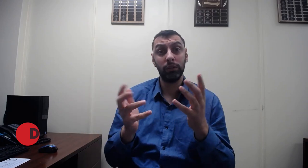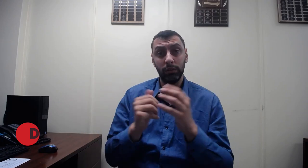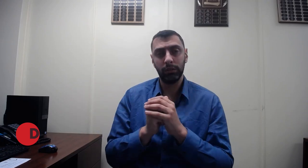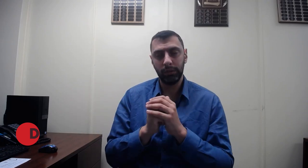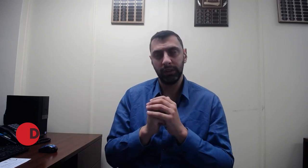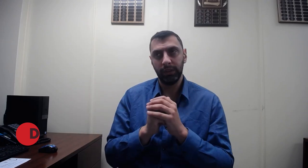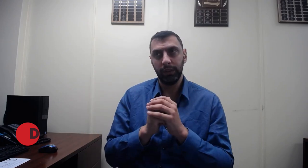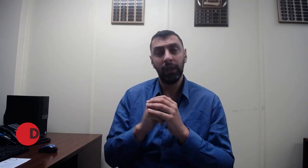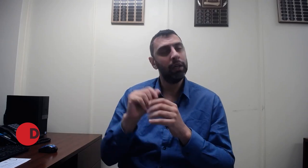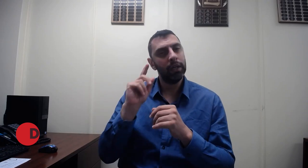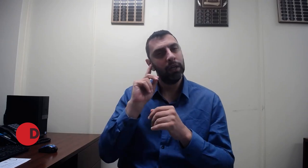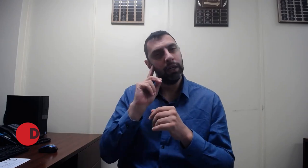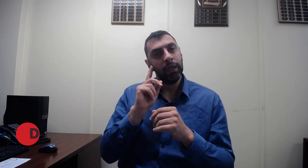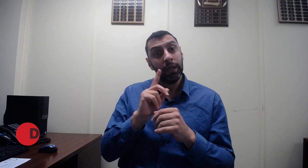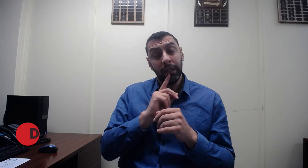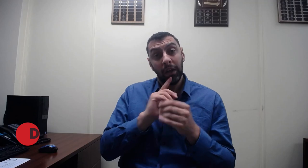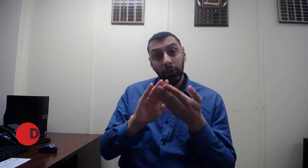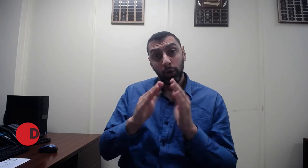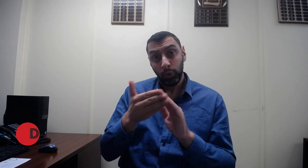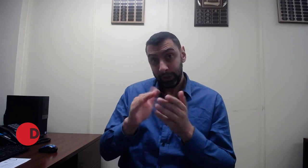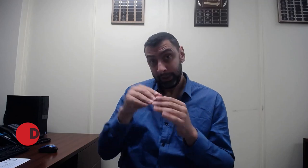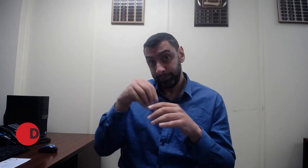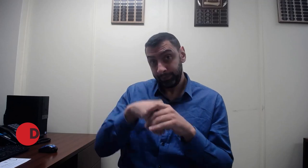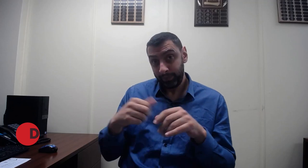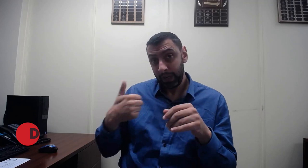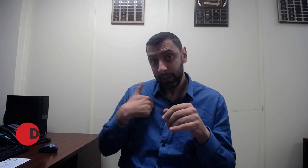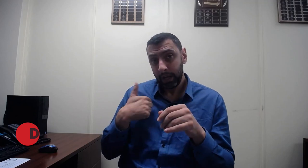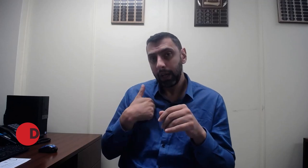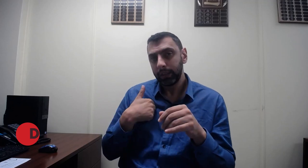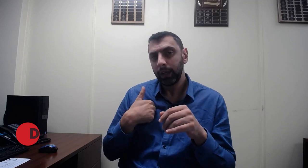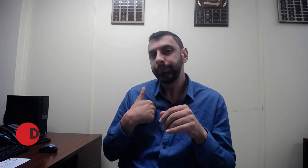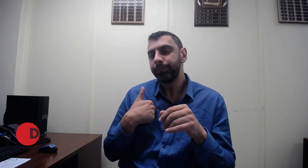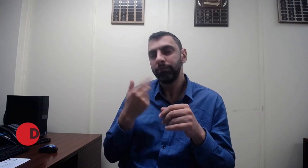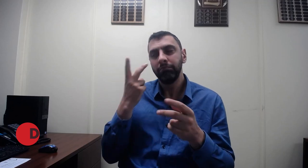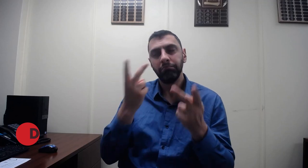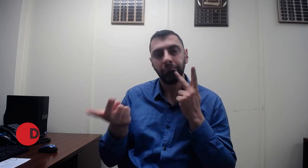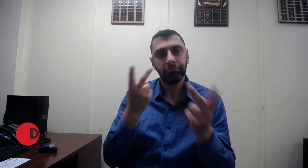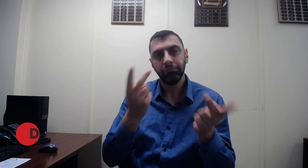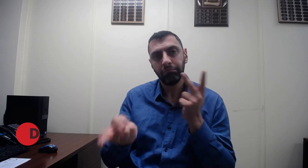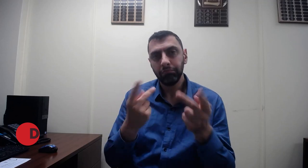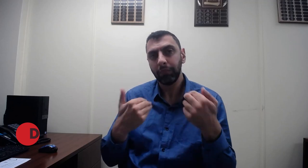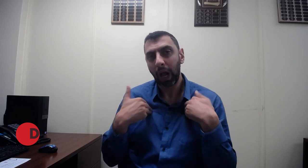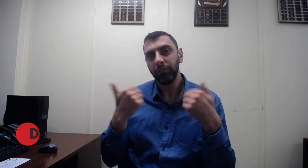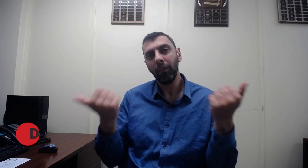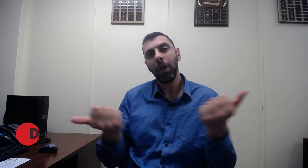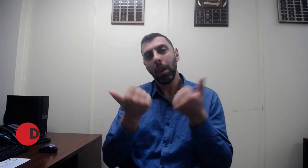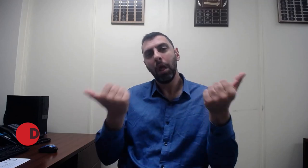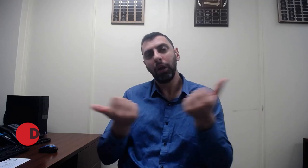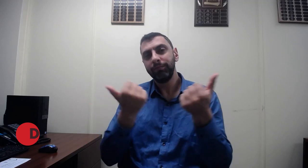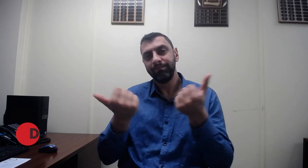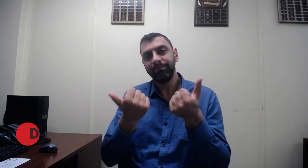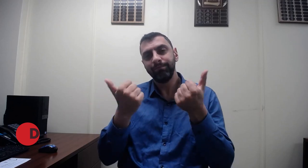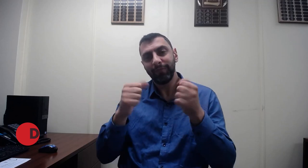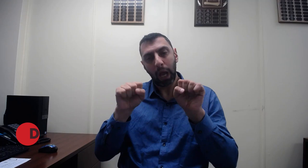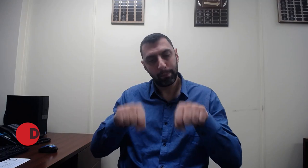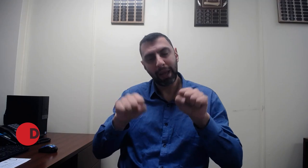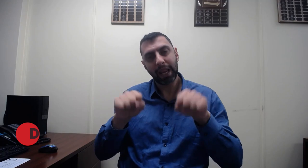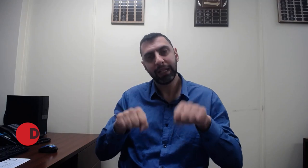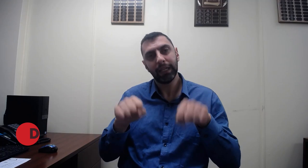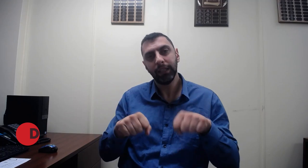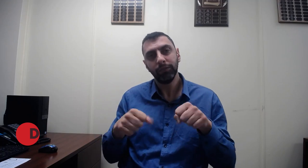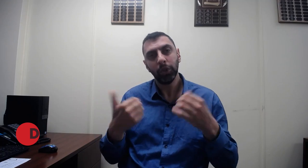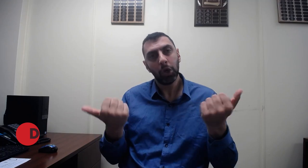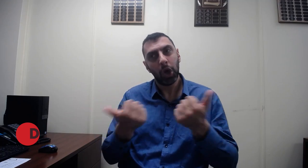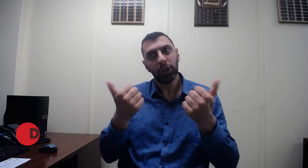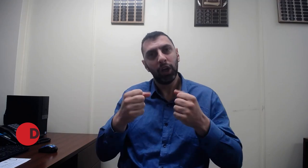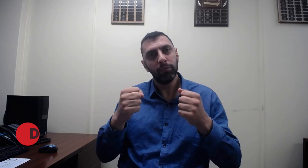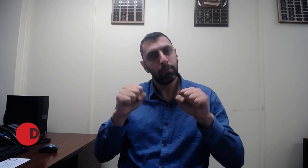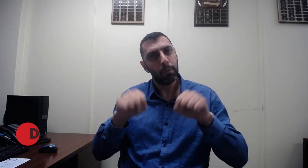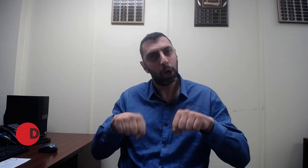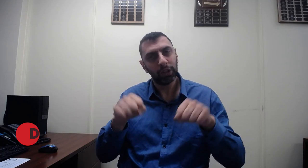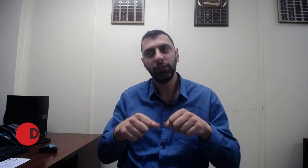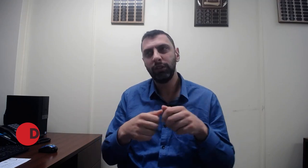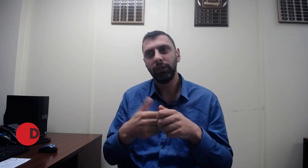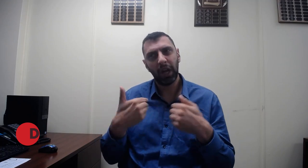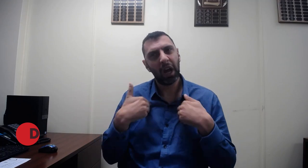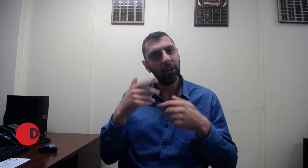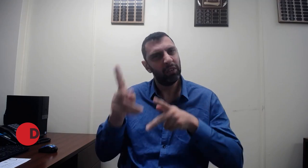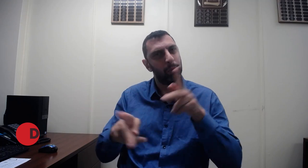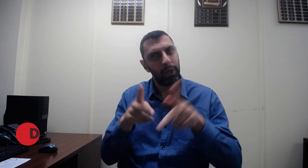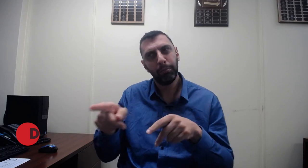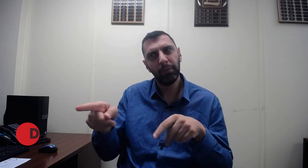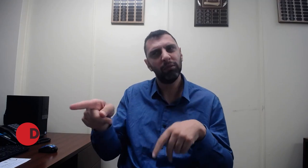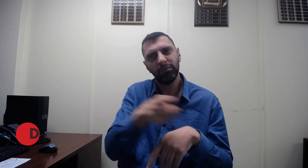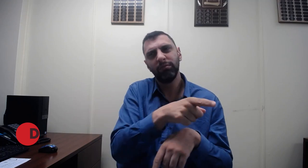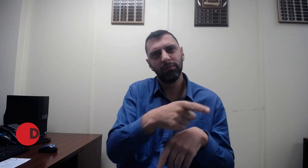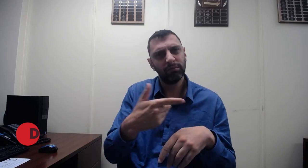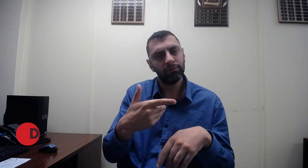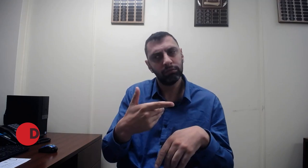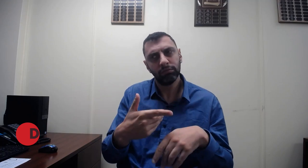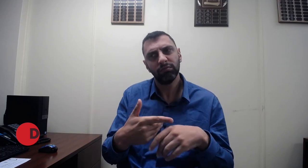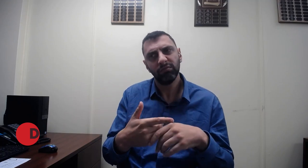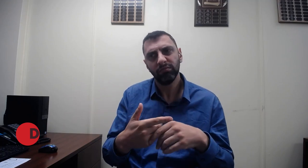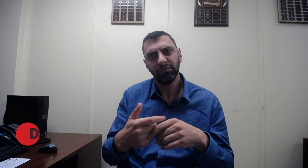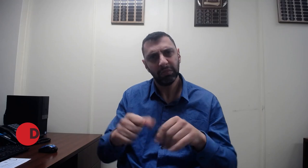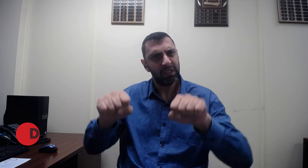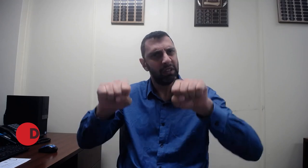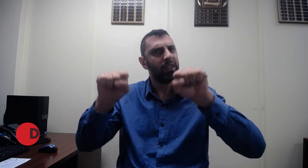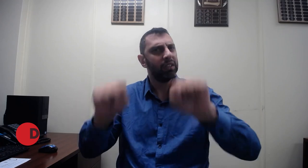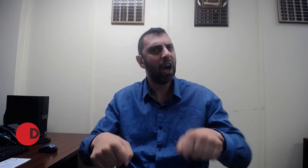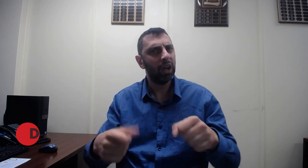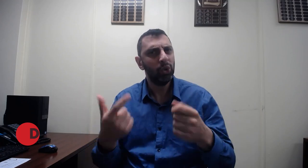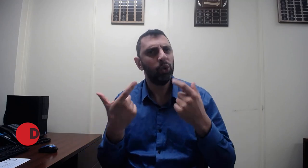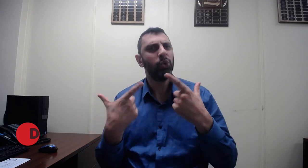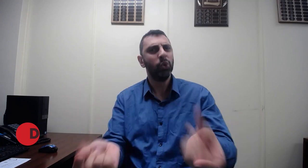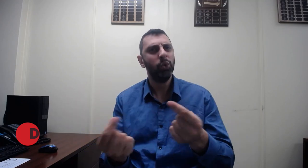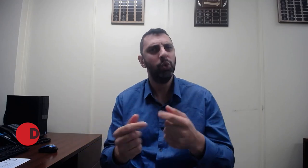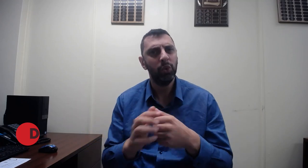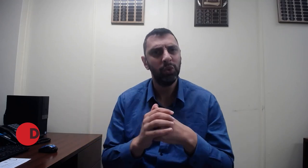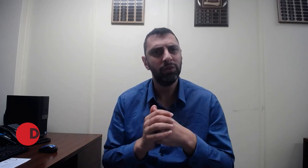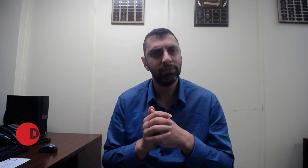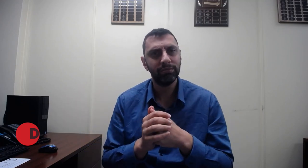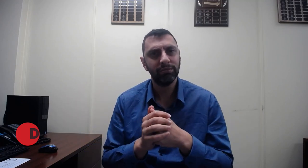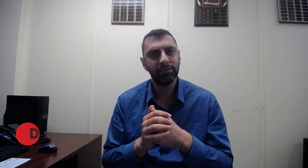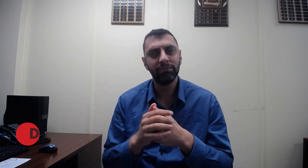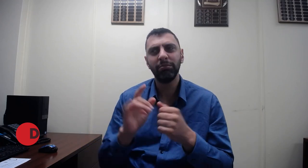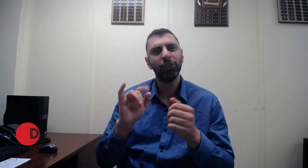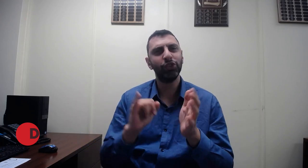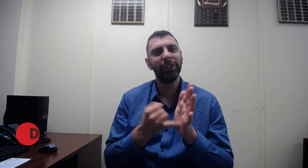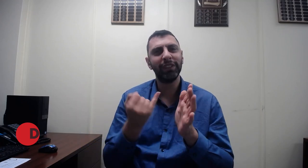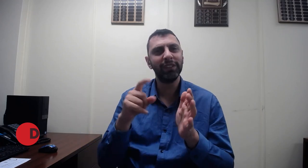with Deaf communities in Canada have a lot of capabilities and potential... can do.